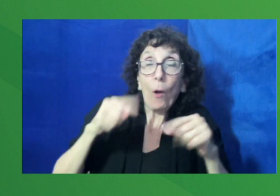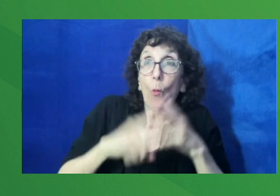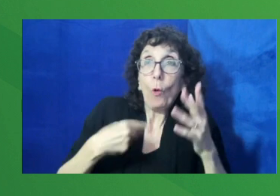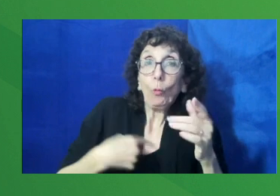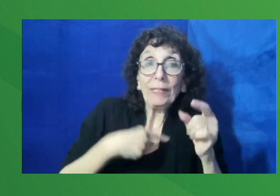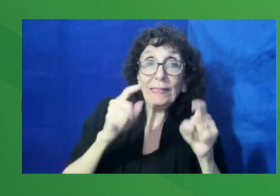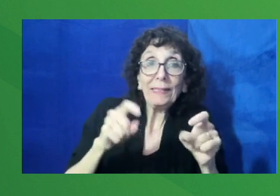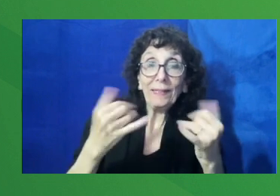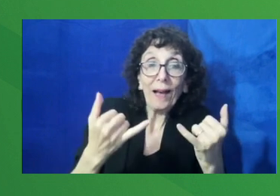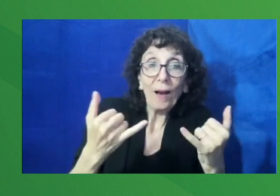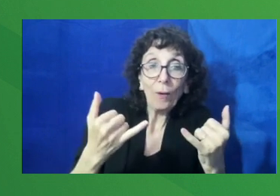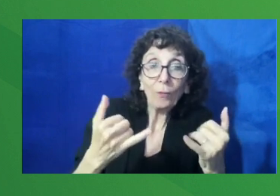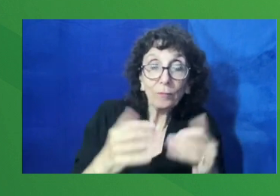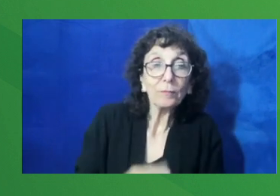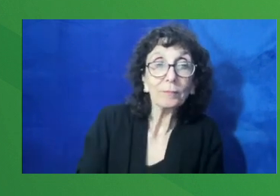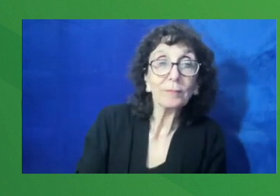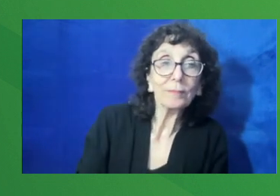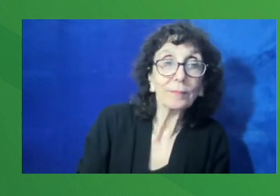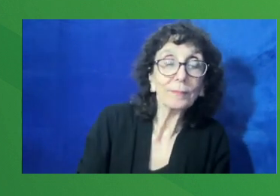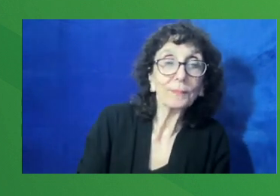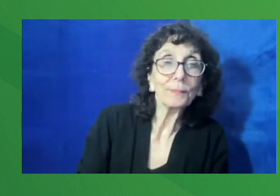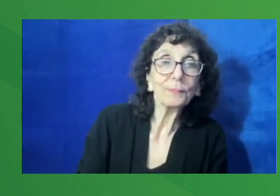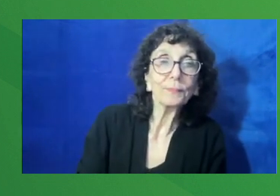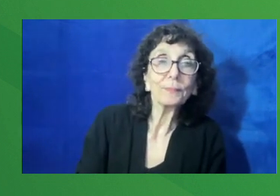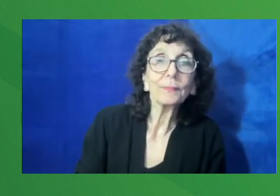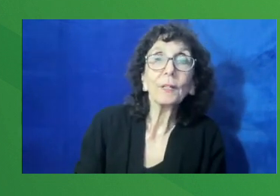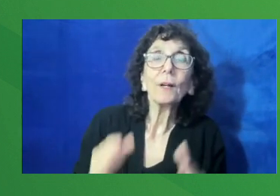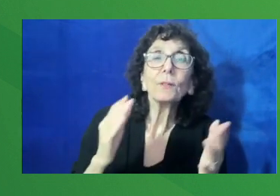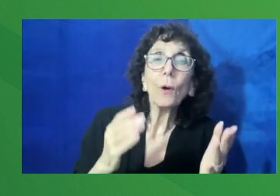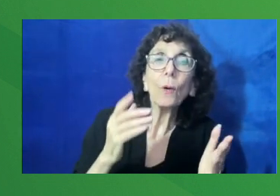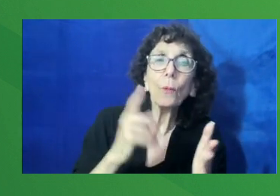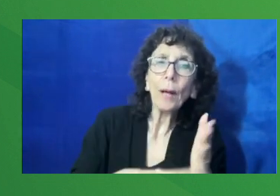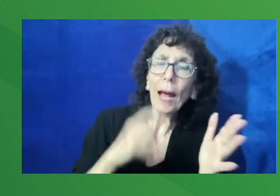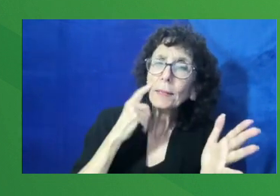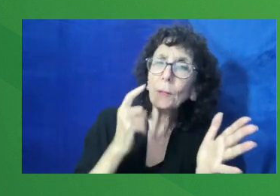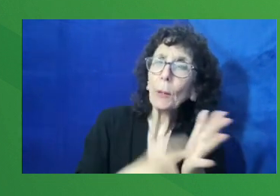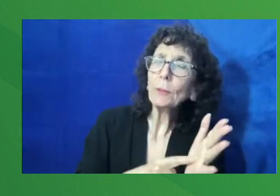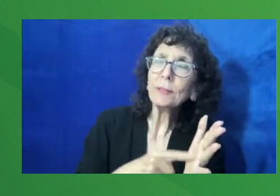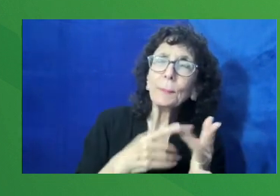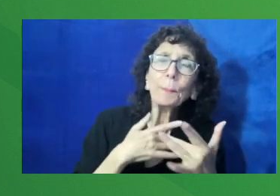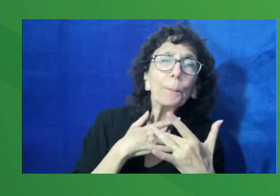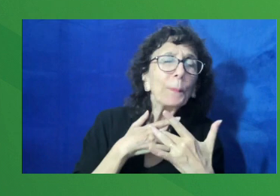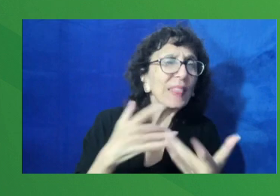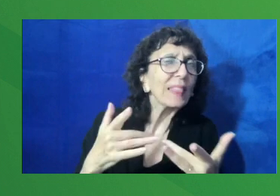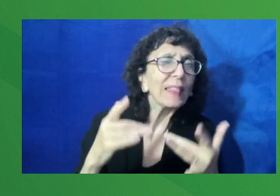Let's go to the next one. What I noticed teachers do, though, when they embed sustainable living